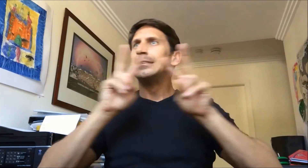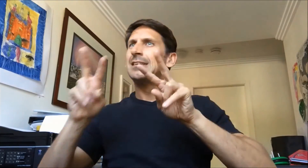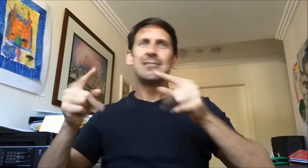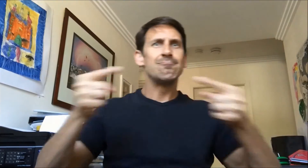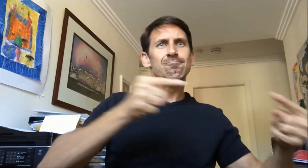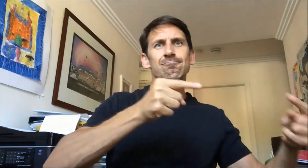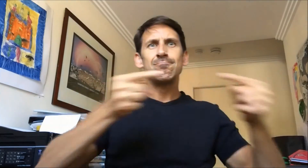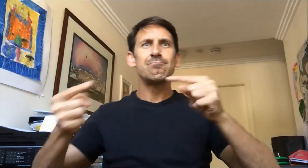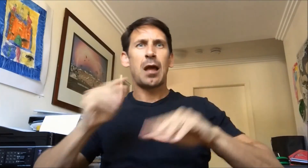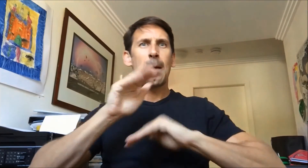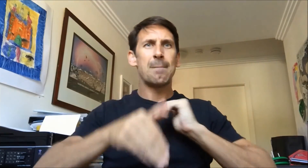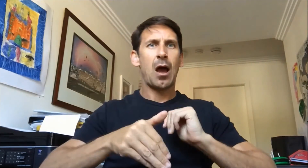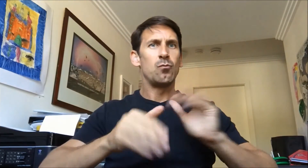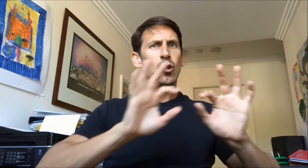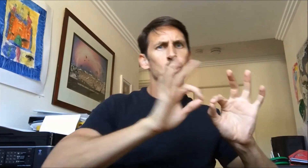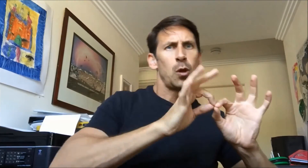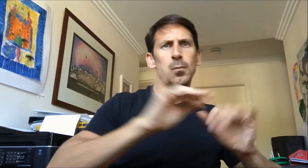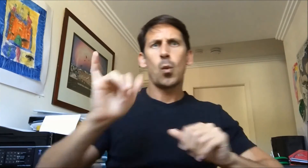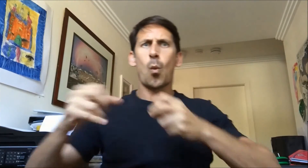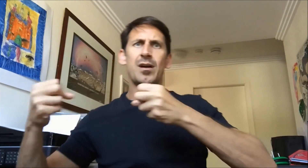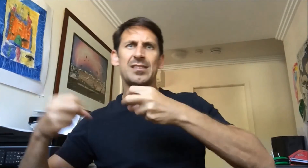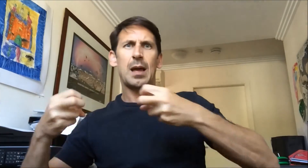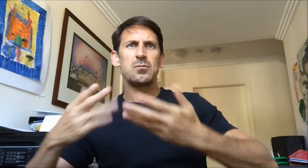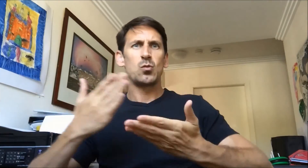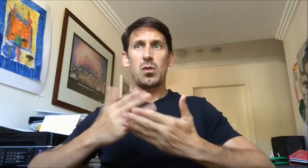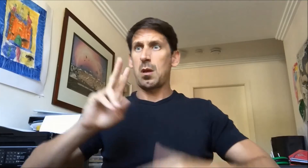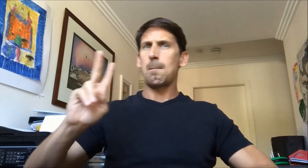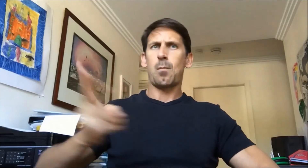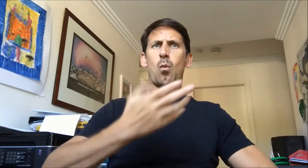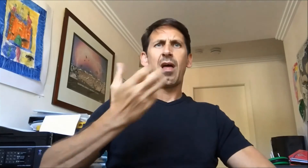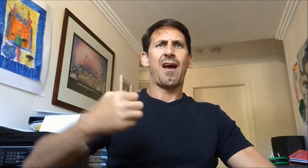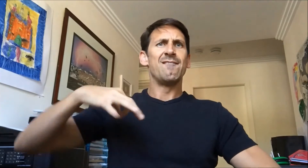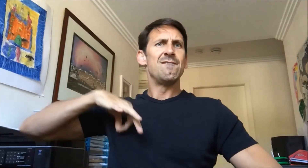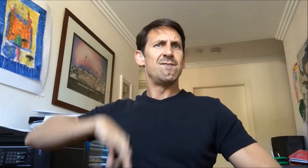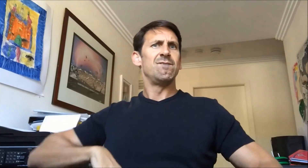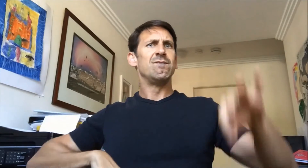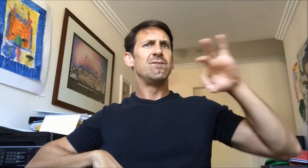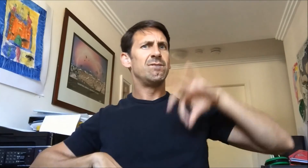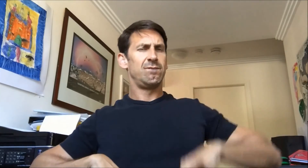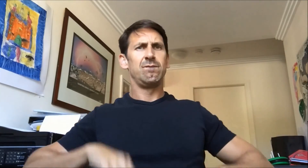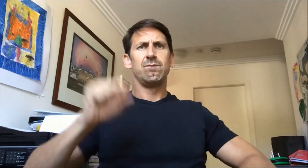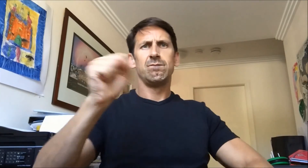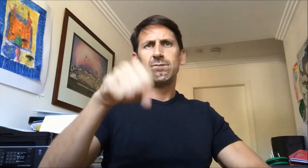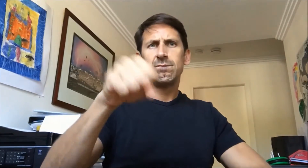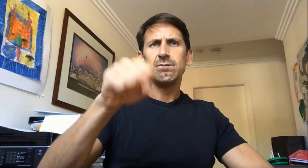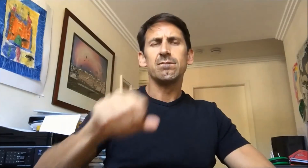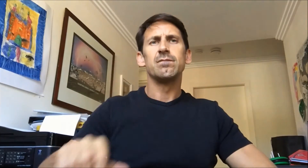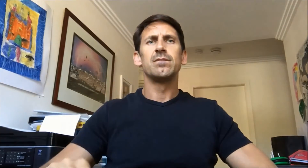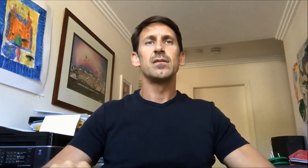and that's what's important. It's really interesting to see all the debate back and forth about live captioning and interpreting,